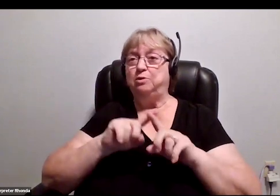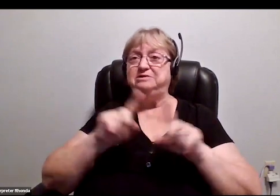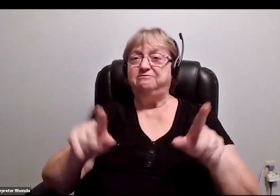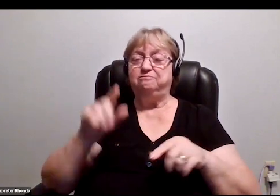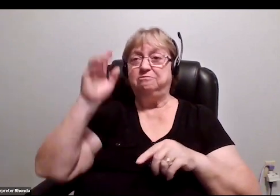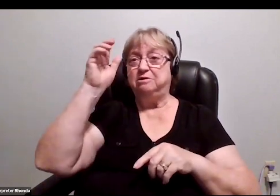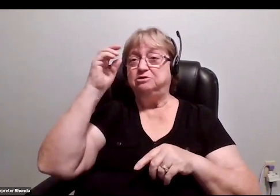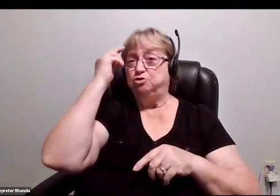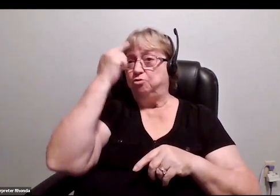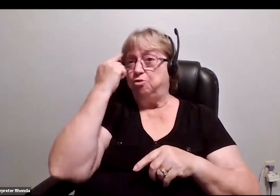Can you accommodate me?"